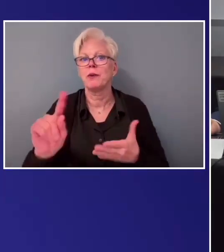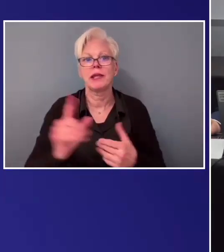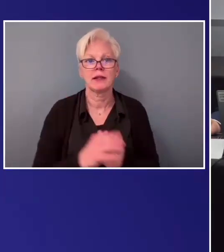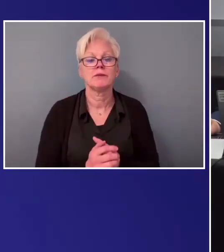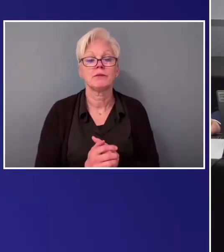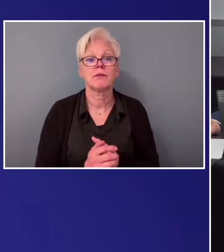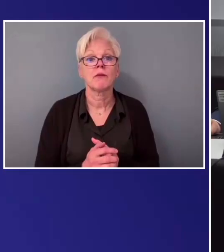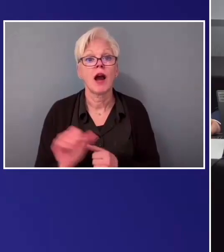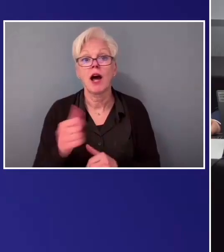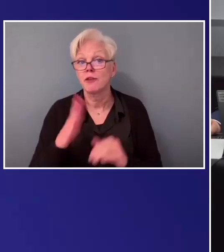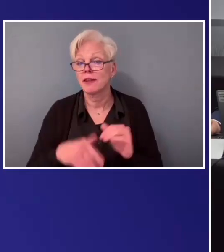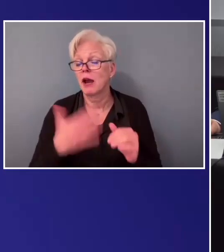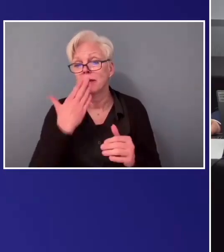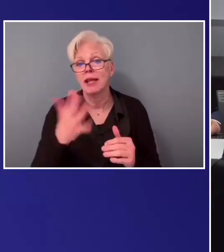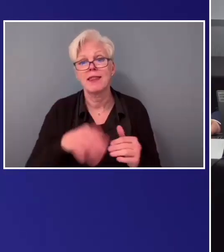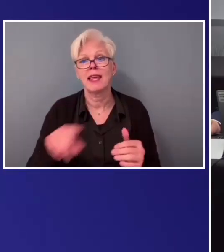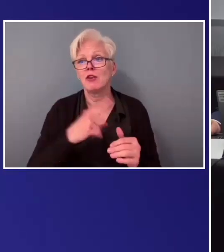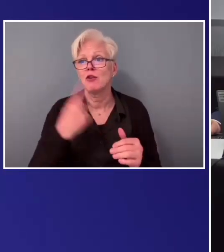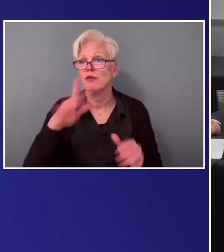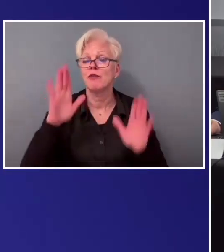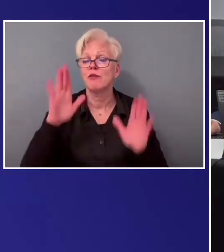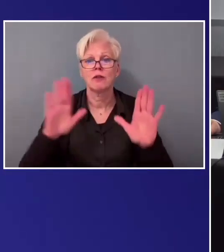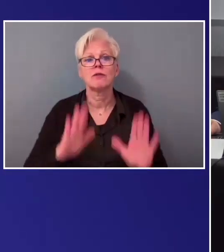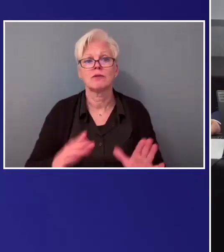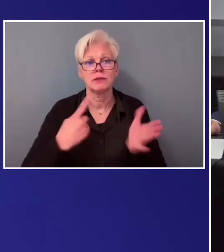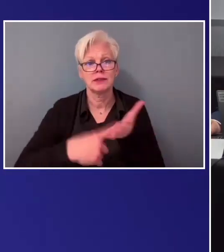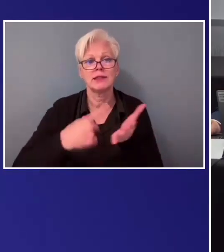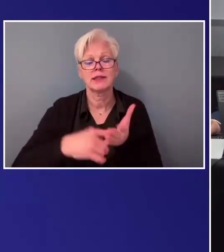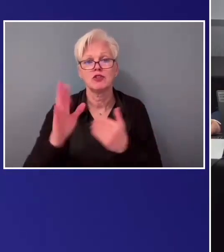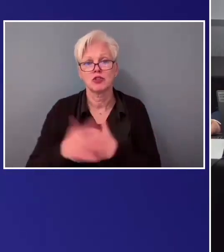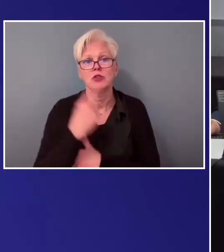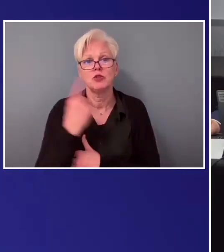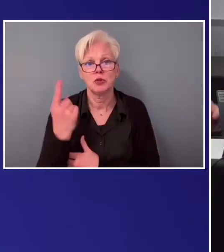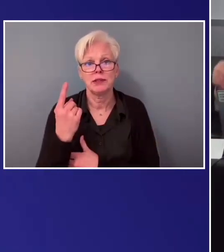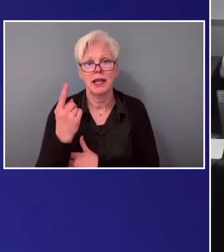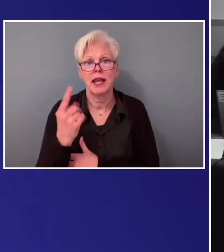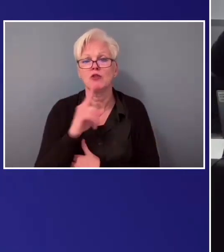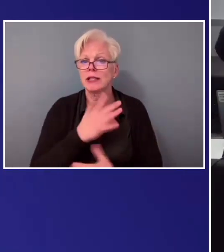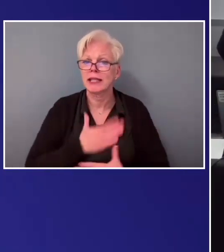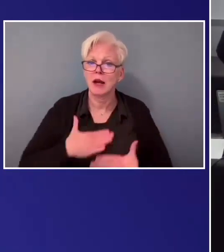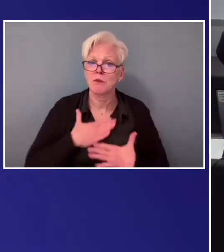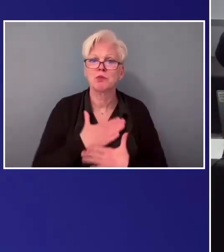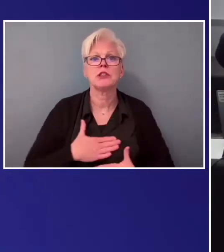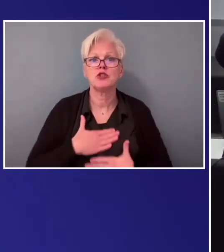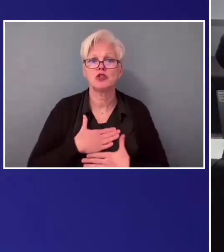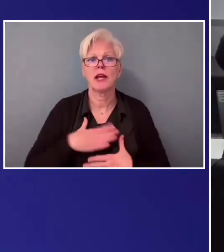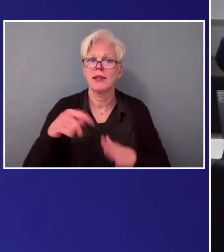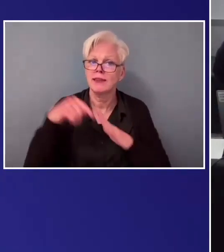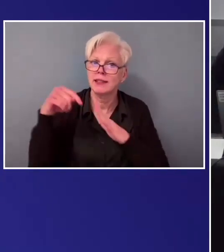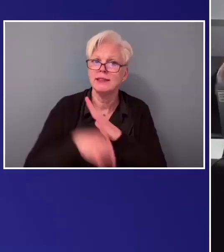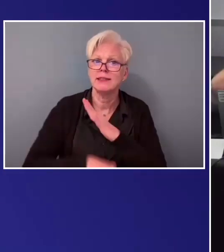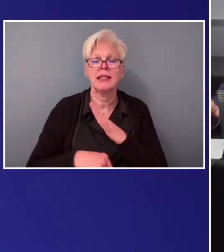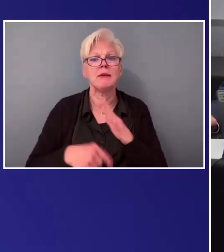Otherwise, I'd like to thank you guys for a fantastic discussion today. Really appreciate the, the deep interest in